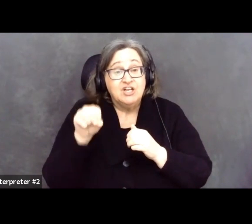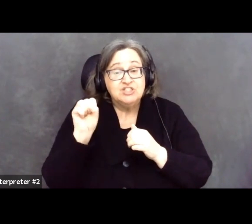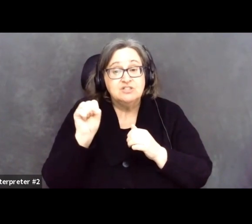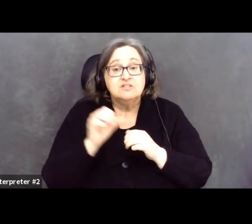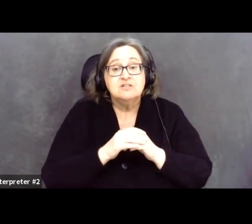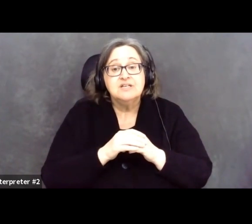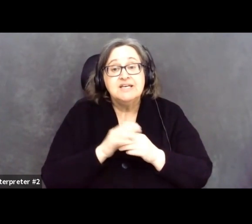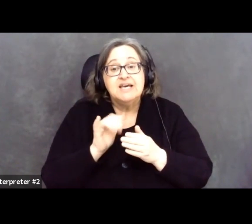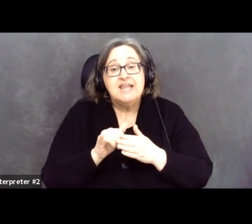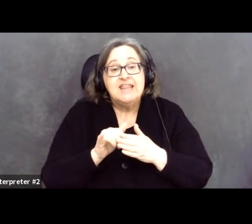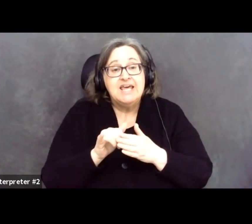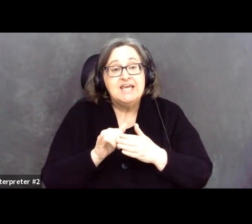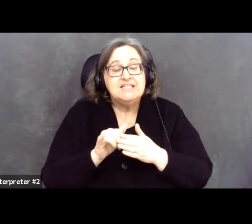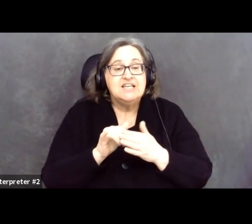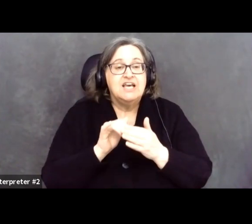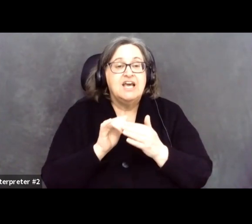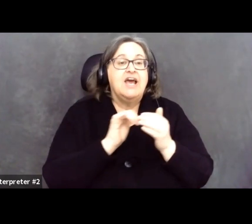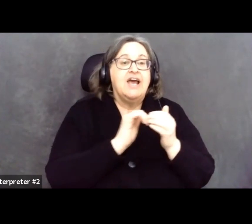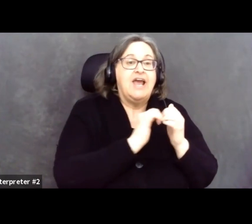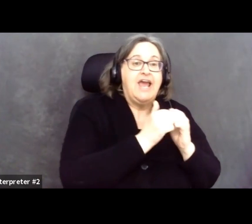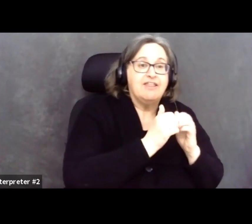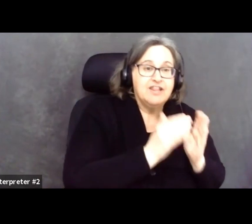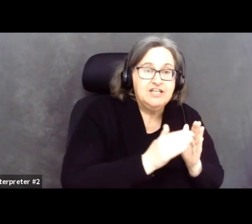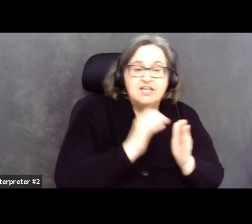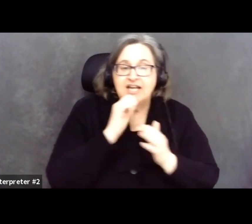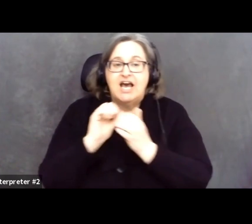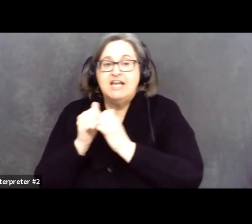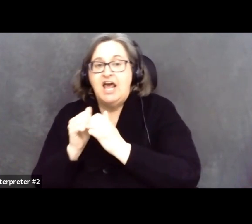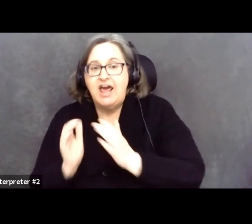this athlete, nonathlete and going to the doctor, while we agree everybody should,